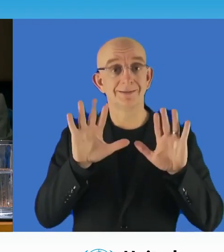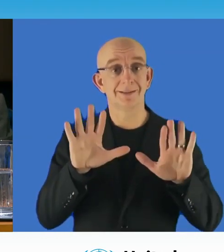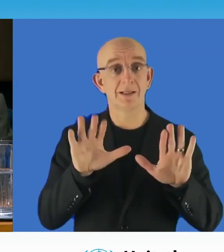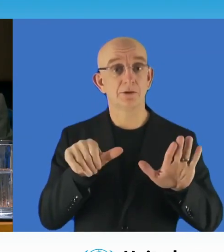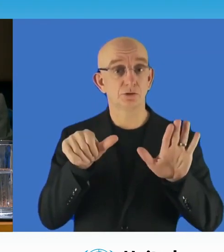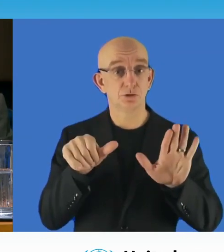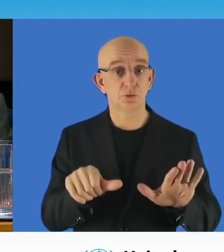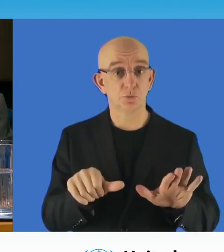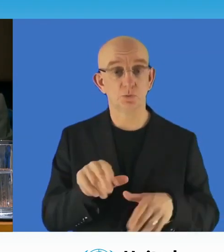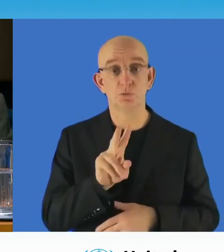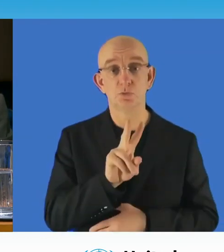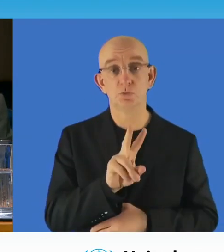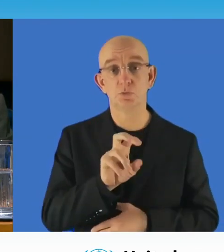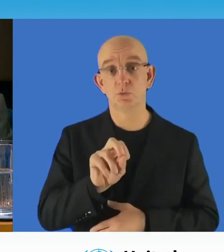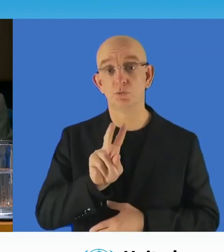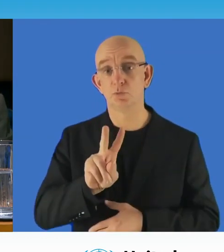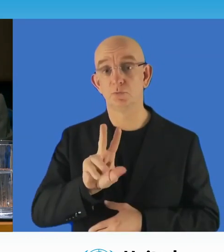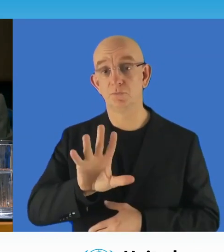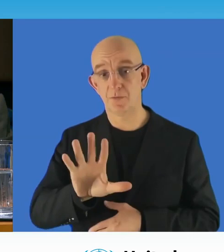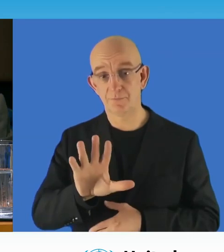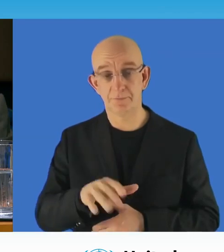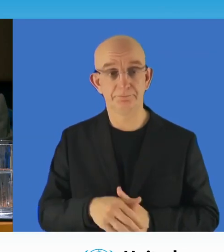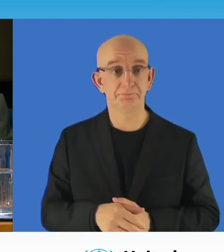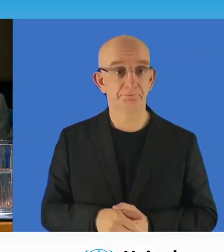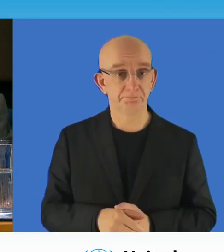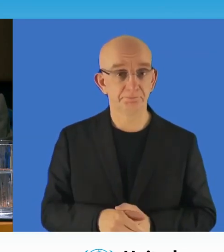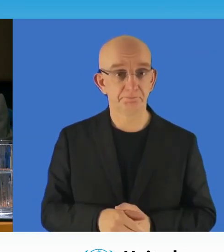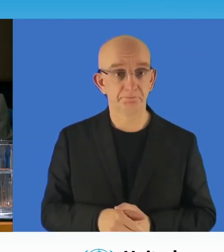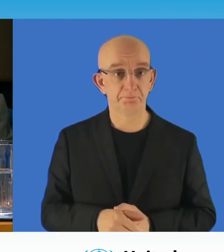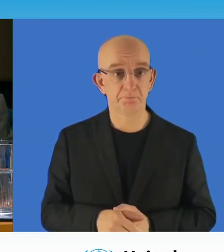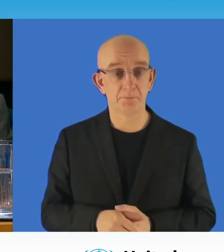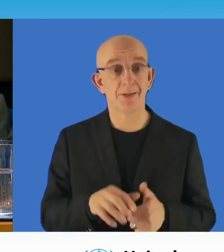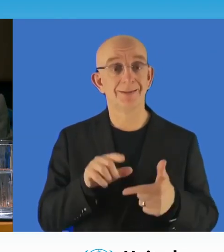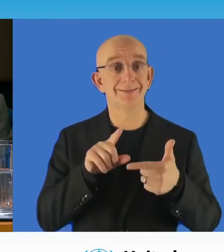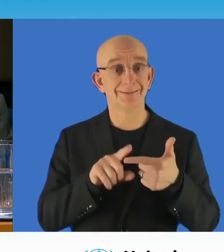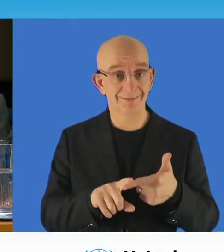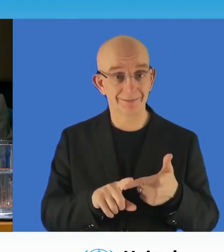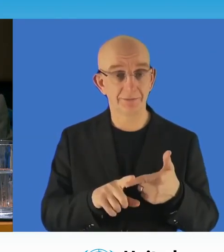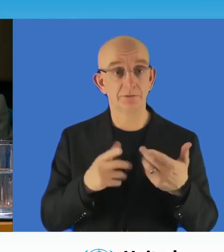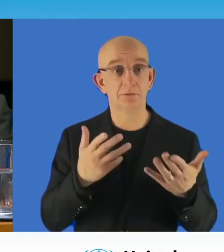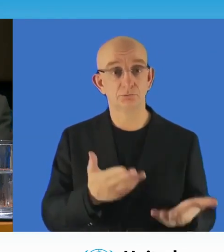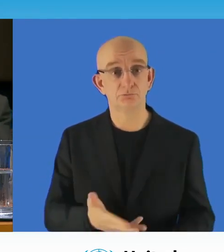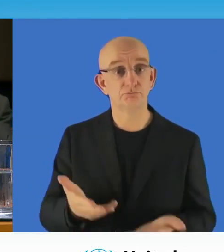that we recommend to the Secretary General that future sessions of the conference be provided